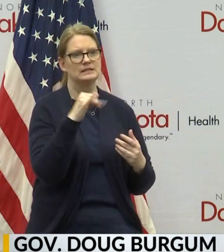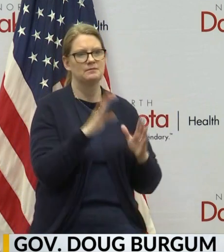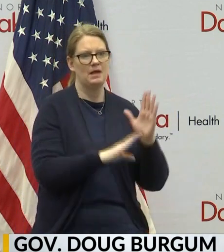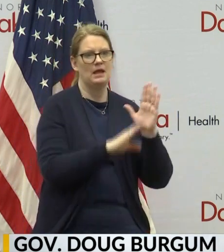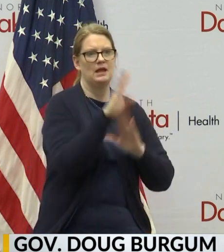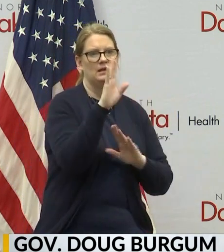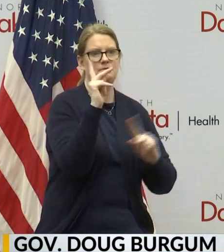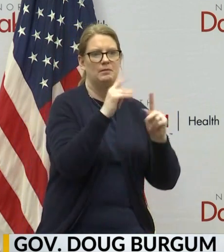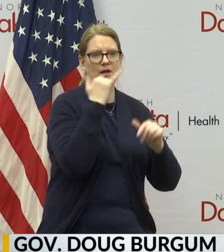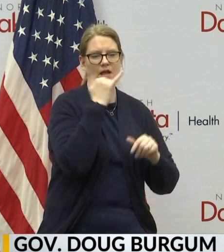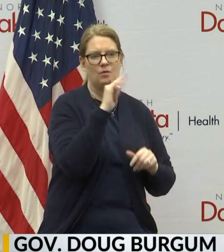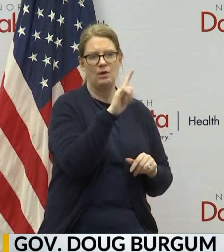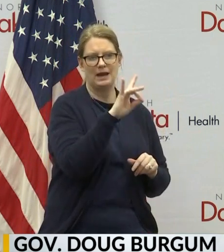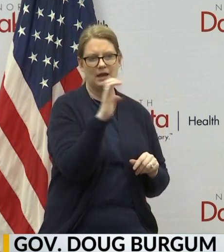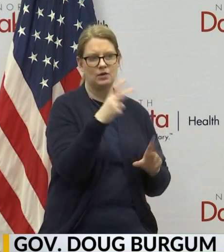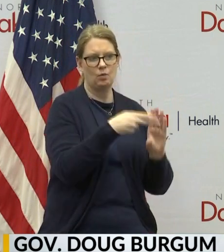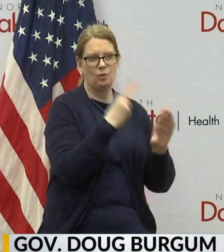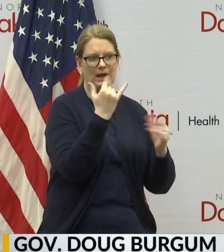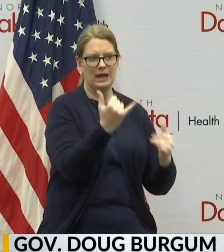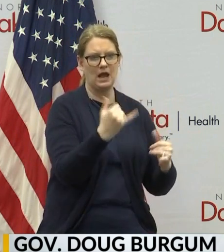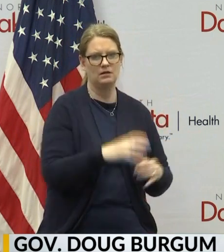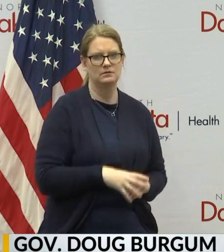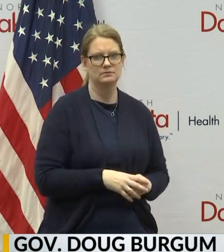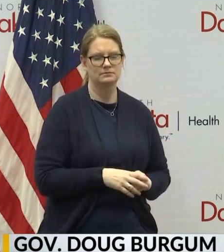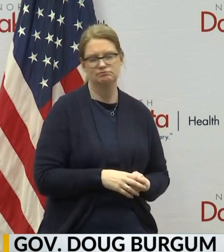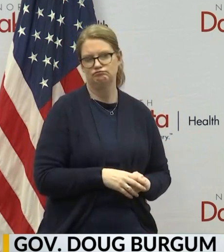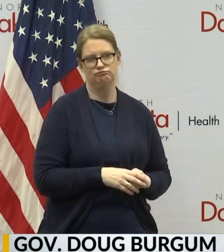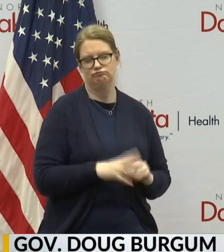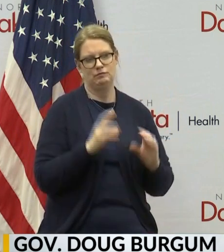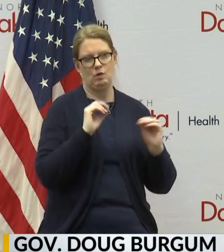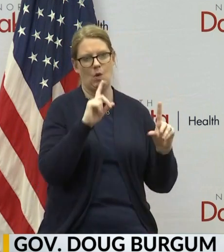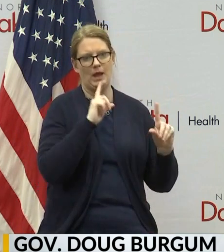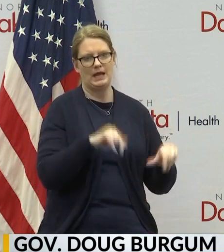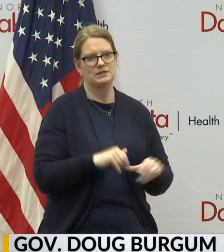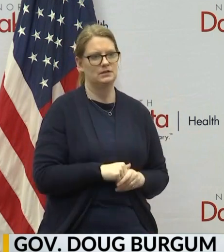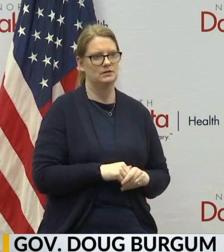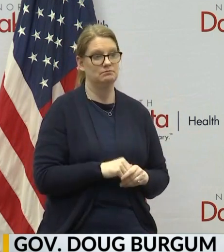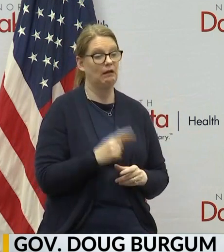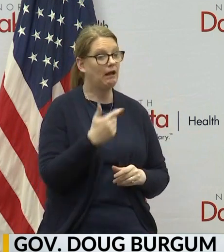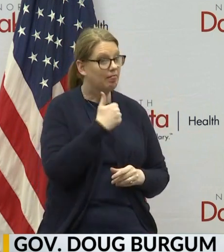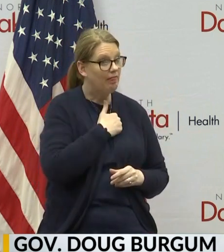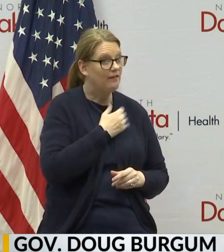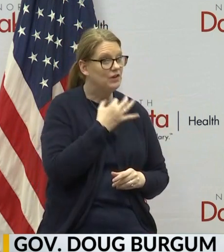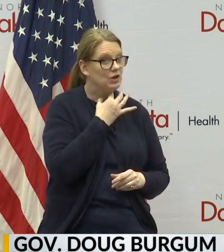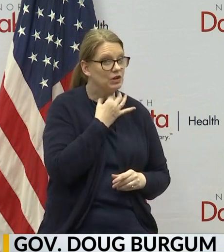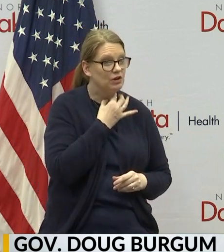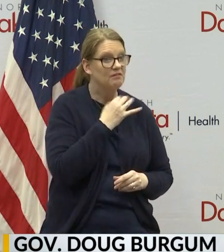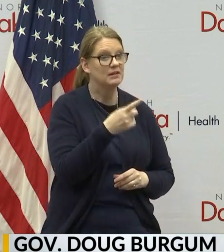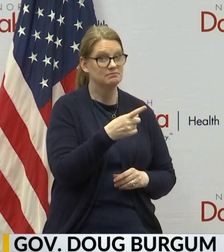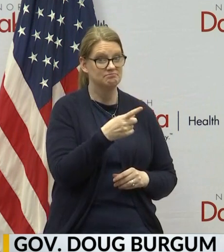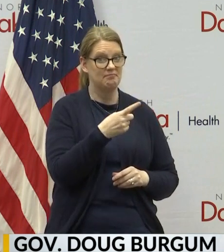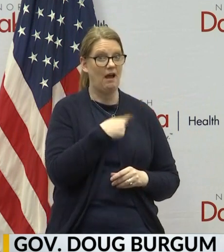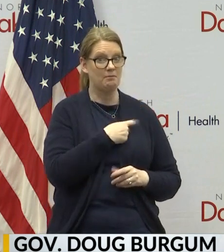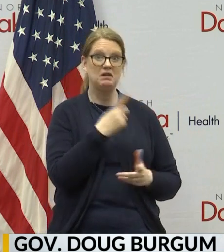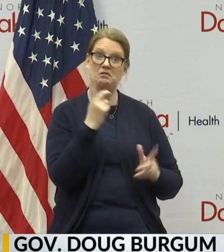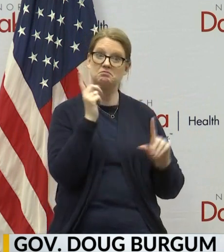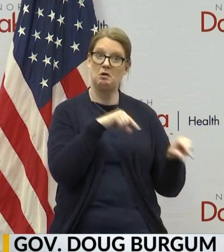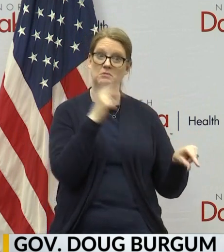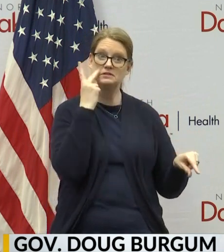PEOPLE CALLING THE 1-800-QUIT-NOW LINE. THE QUESTION IS HAVE WE SEEN A SPIKE IN PEOPLE CALLING 1-800 QUIT NOW, I DON'T HAVE THE